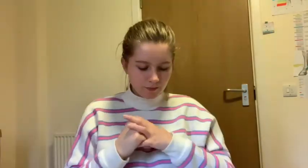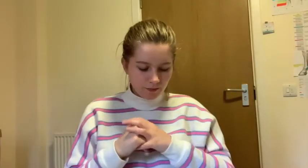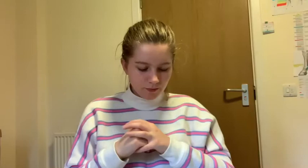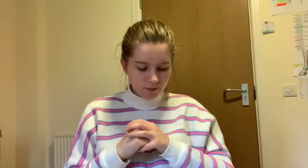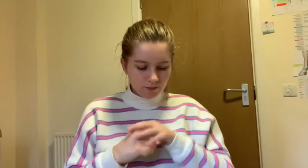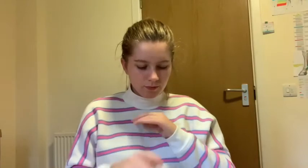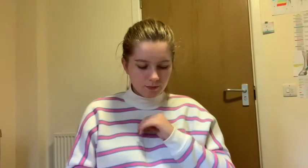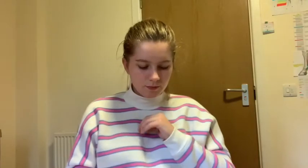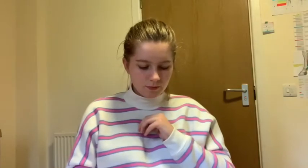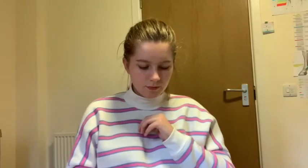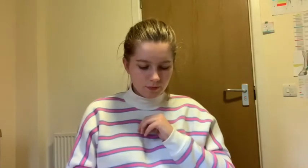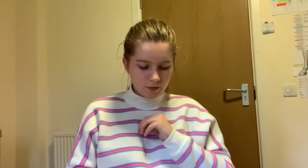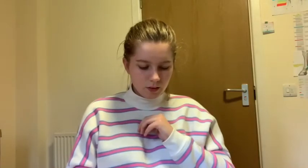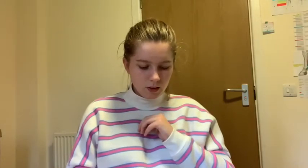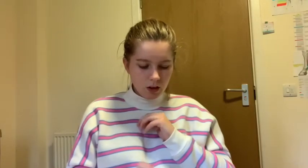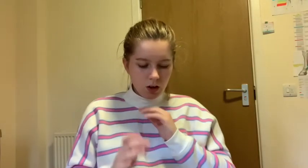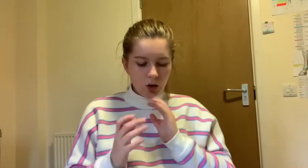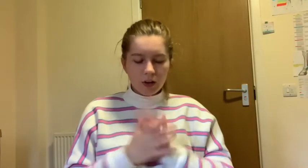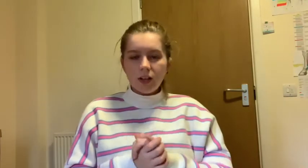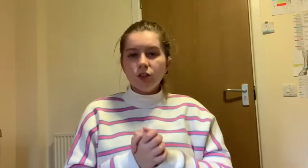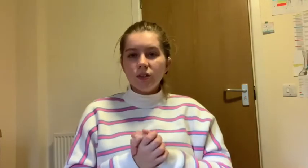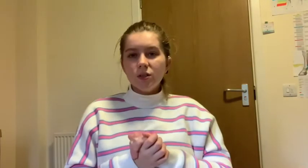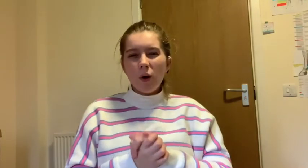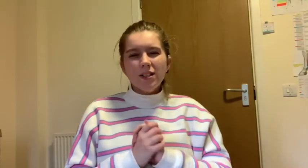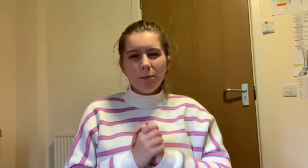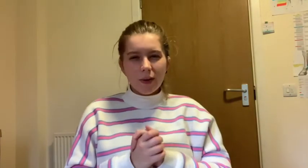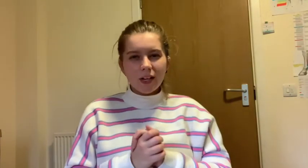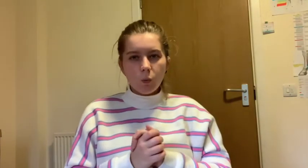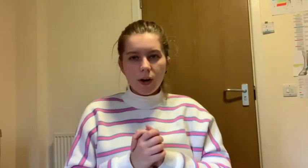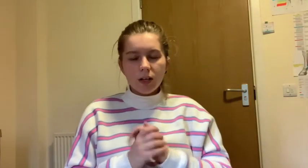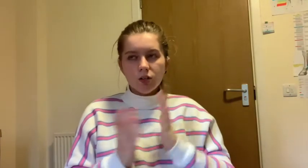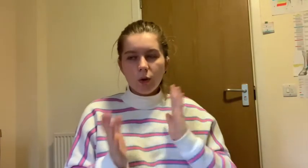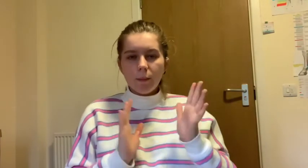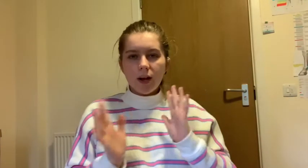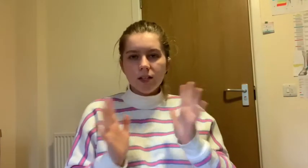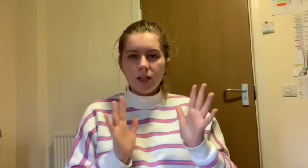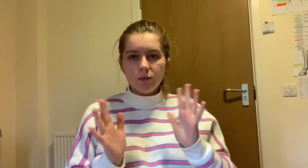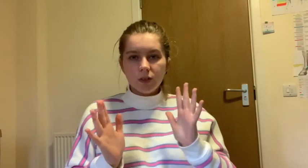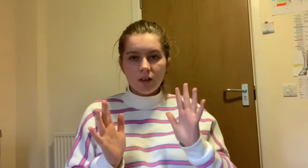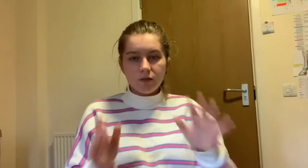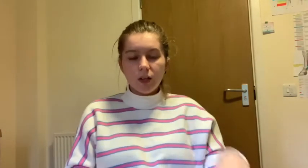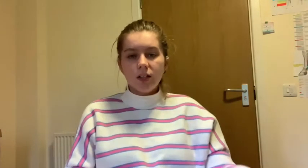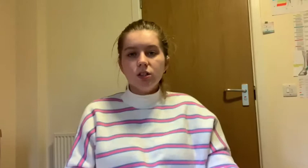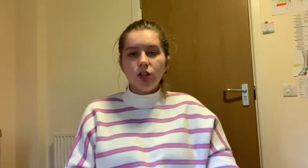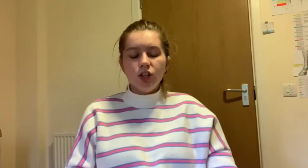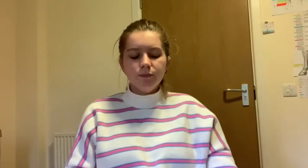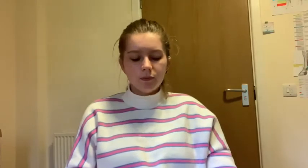Ok, this might be a bit quick so it might take some time for you guys to learn.